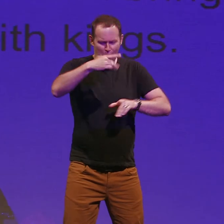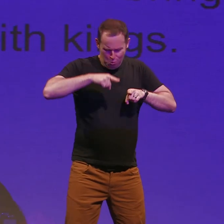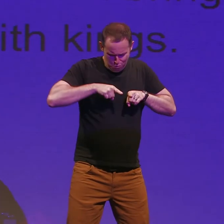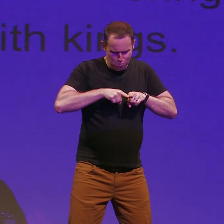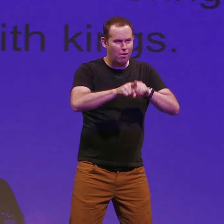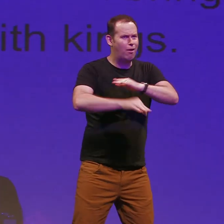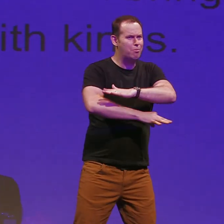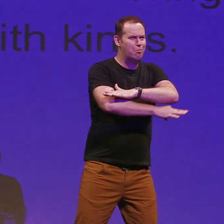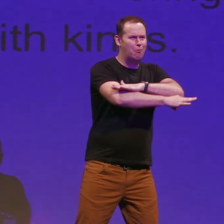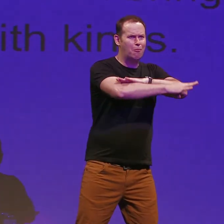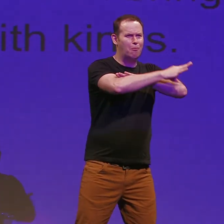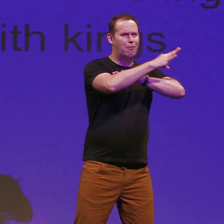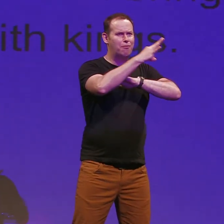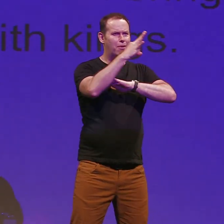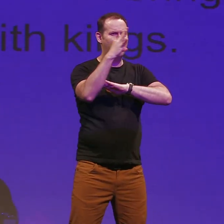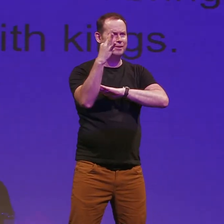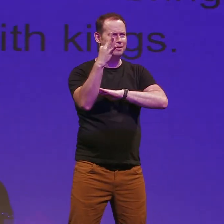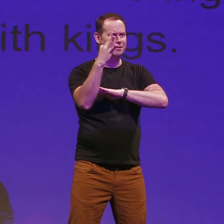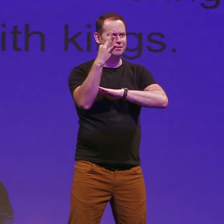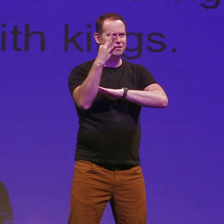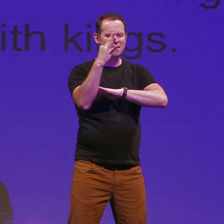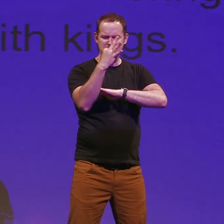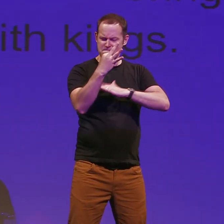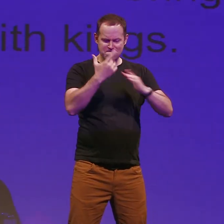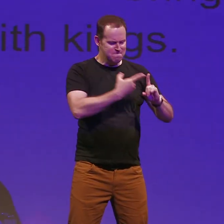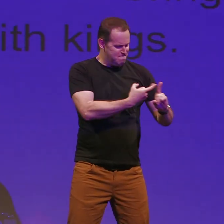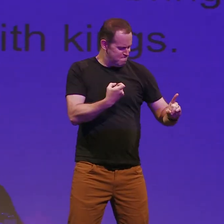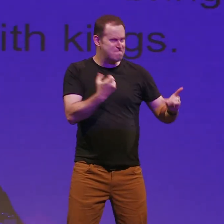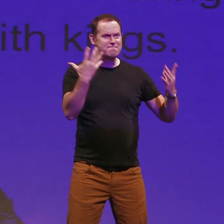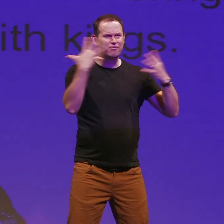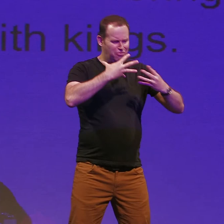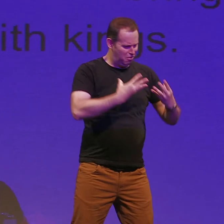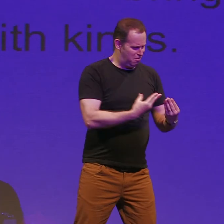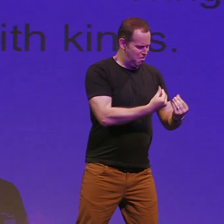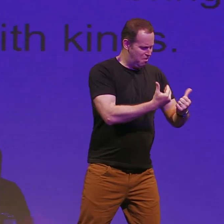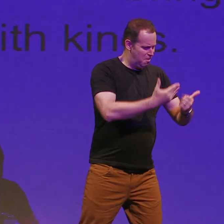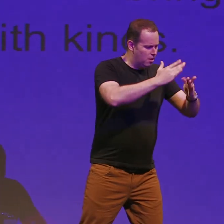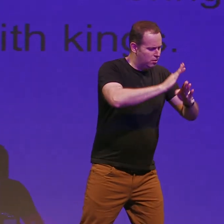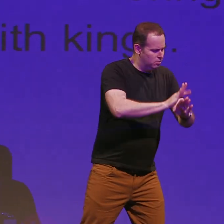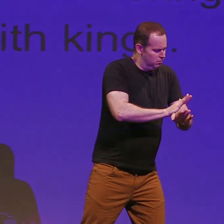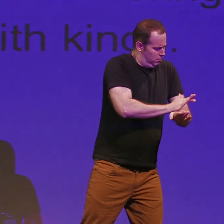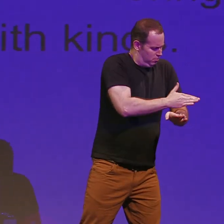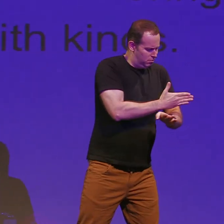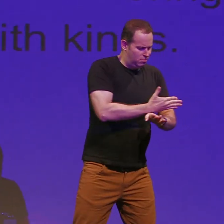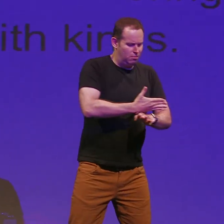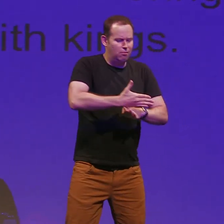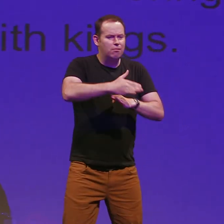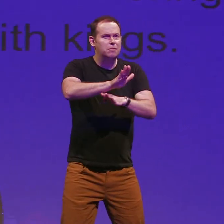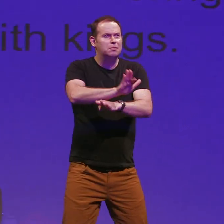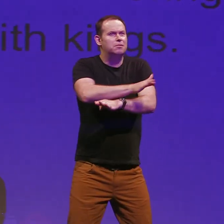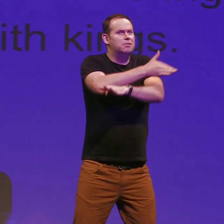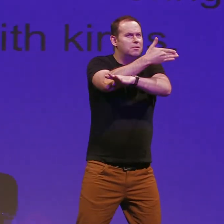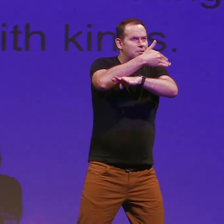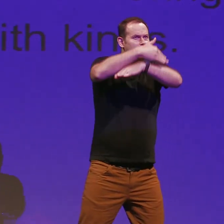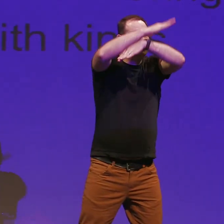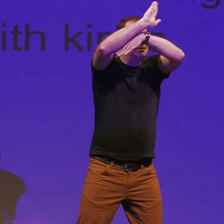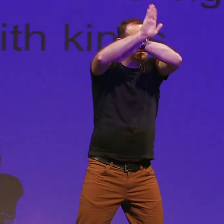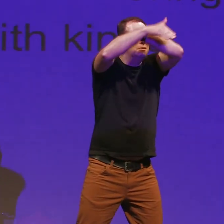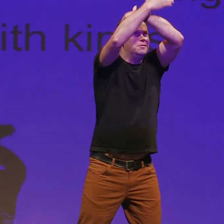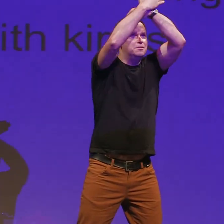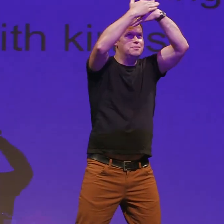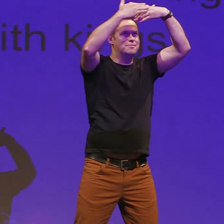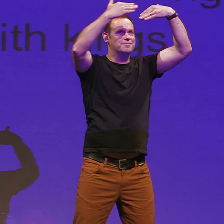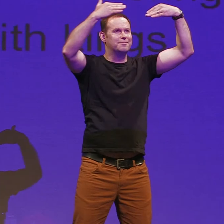arising from sullen earth sings hymns at Heaven's Gate for thy sweet love